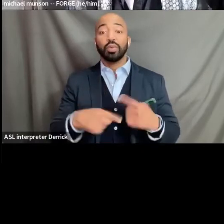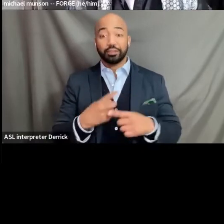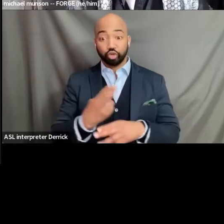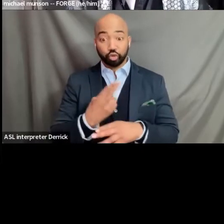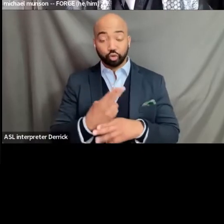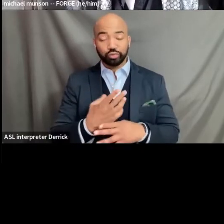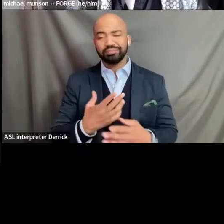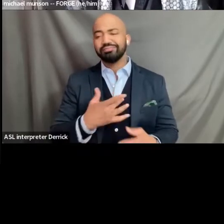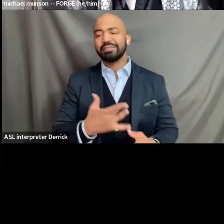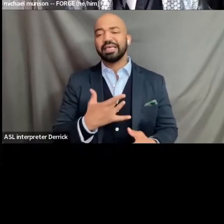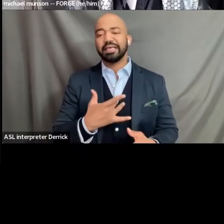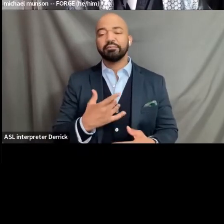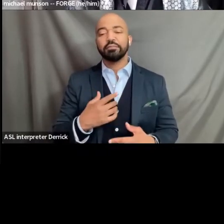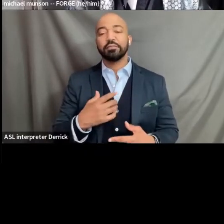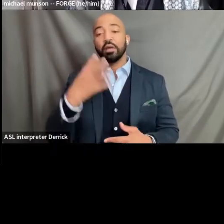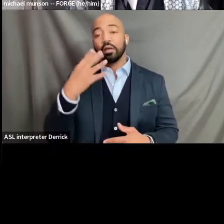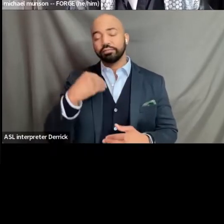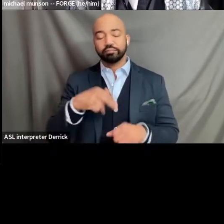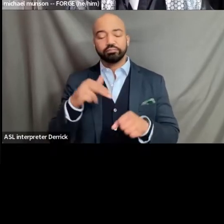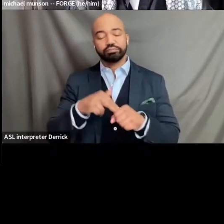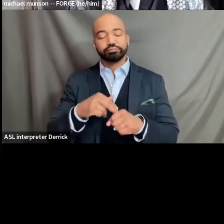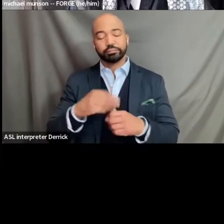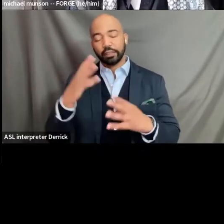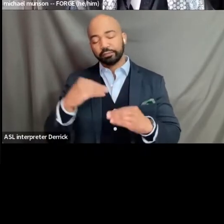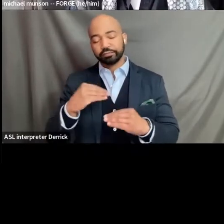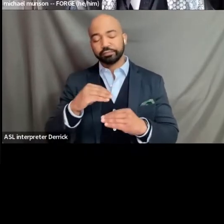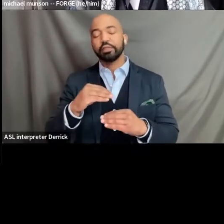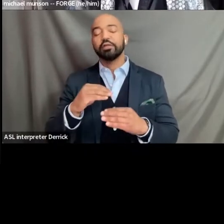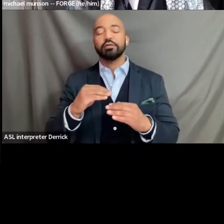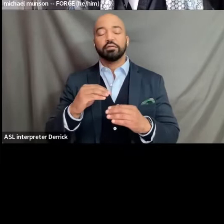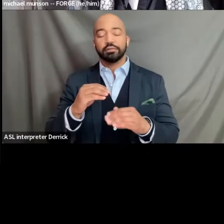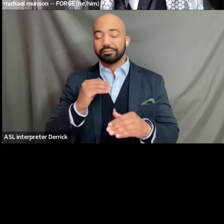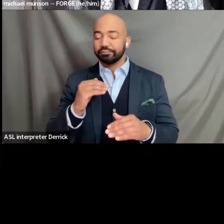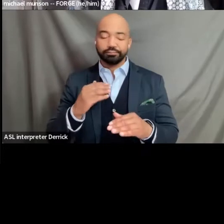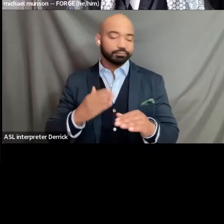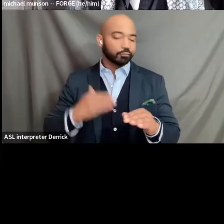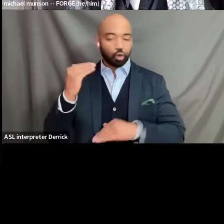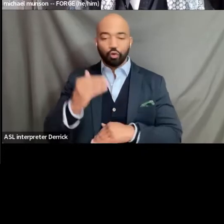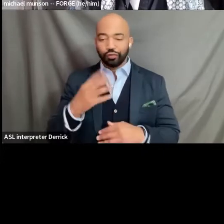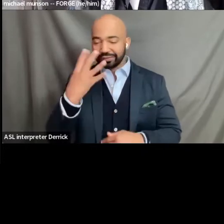and not be able to get to work. We also know that trans folks are oftentimes employed